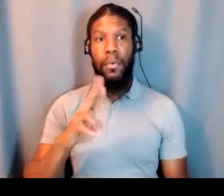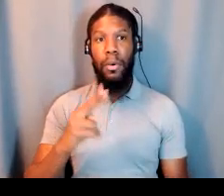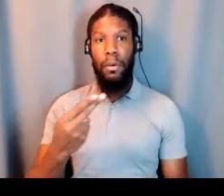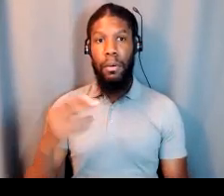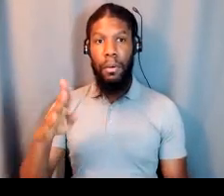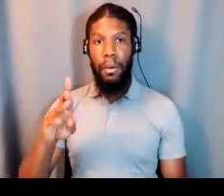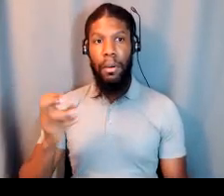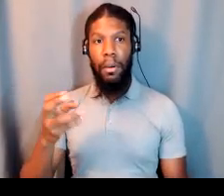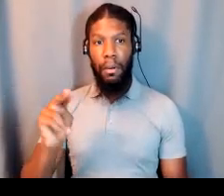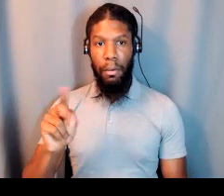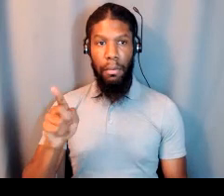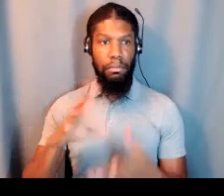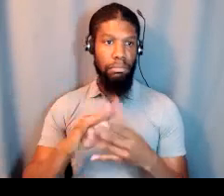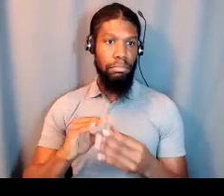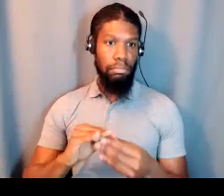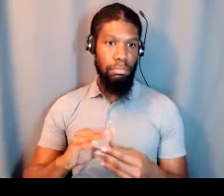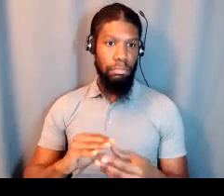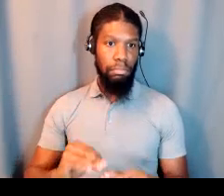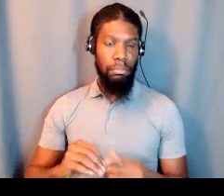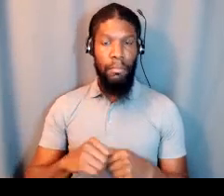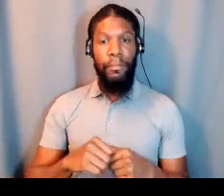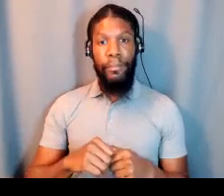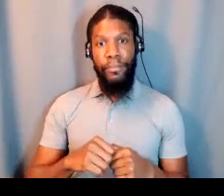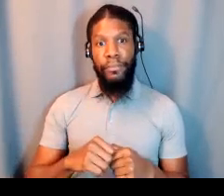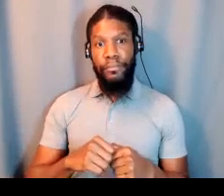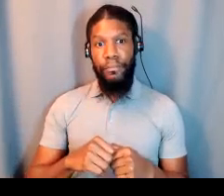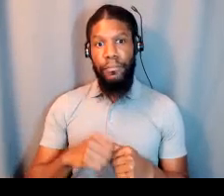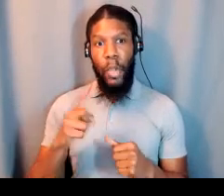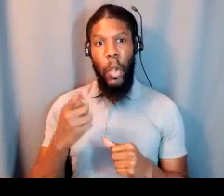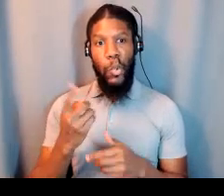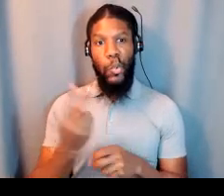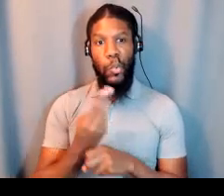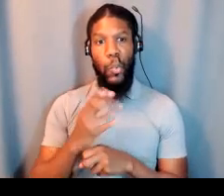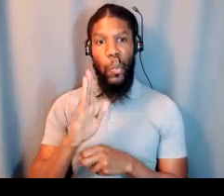can be challenged through attention to language, only the latter will be used here. And this is the one that I have on the screen for you.